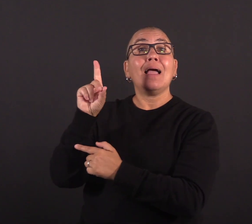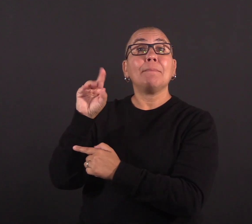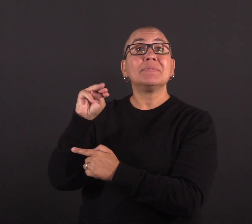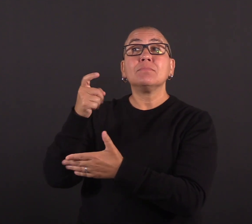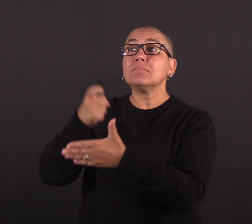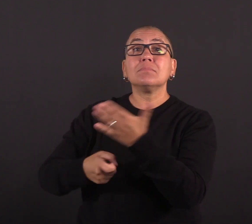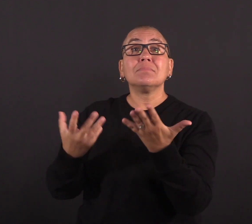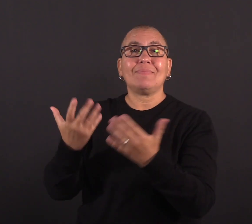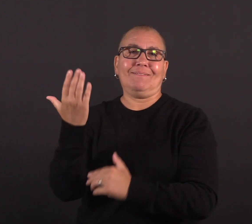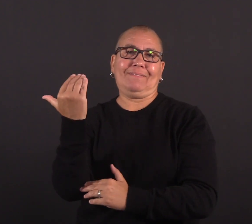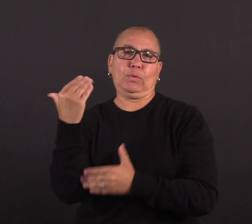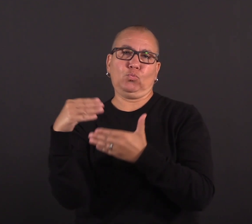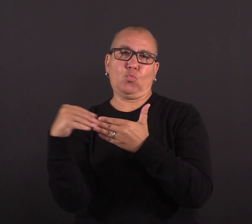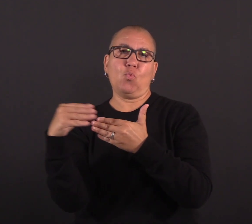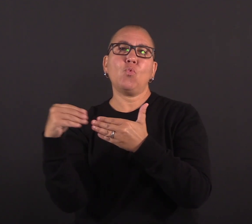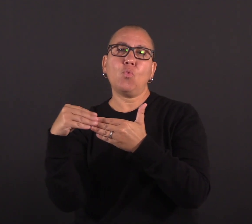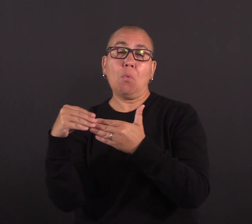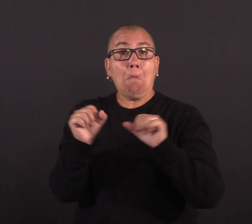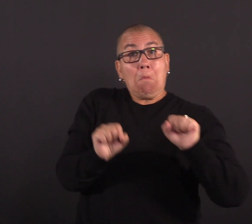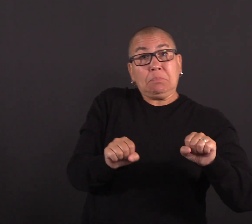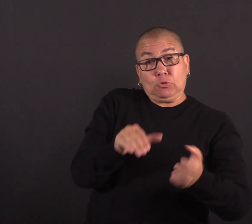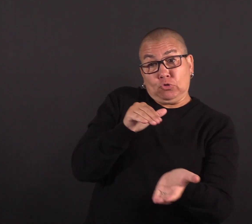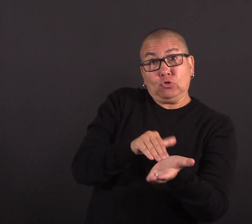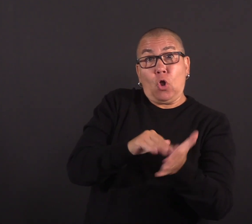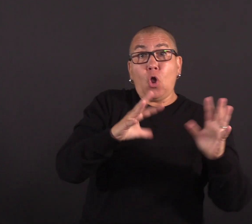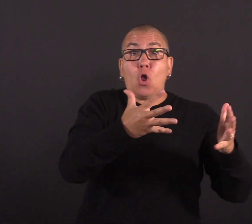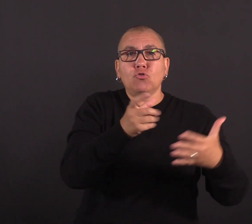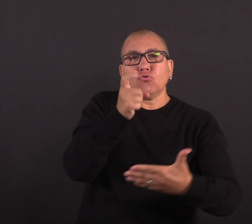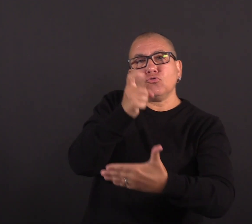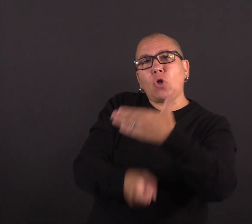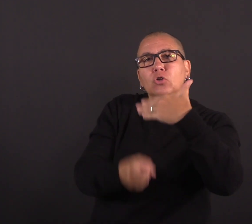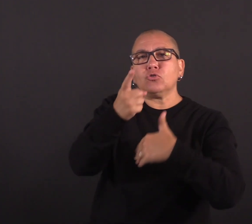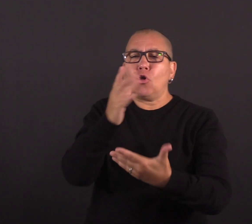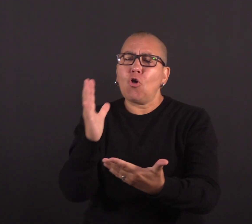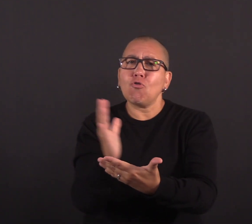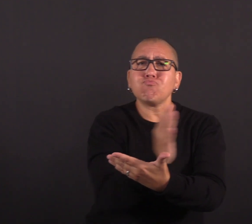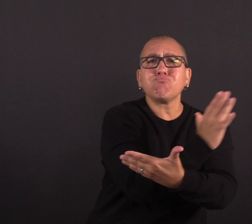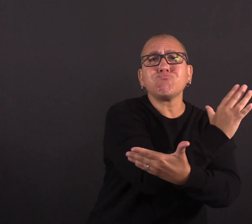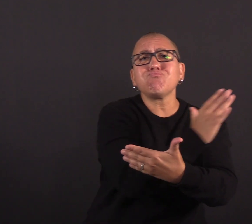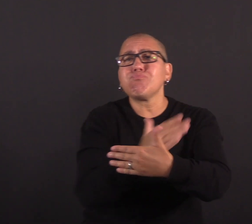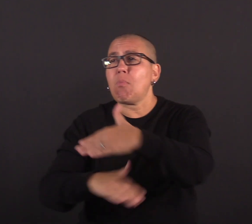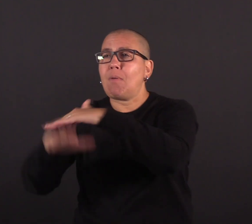means that if a state’s administration fee is $15.00, a provider may charge a patient